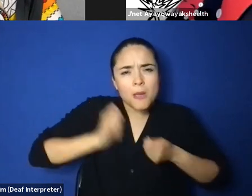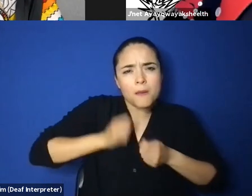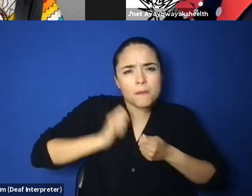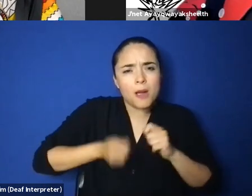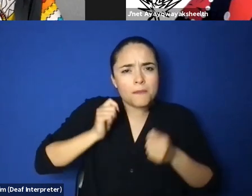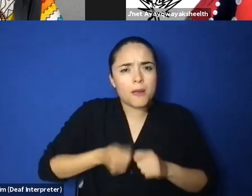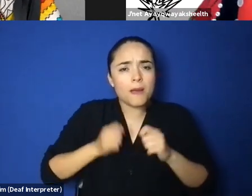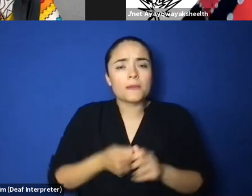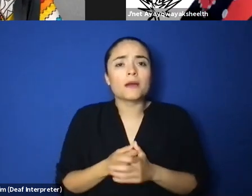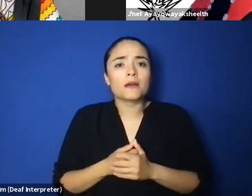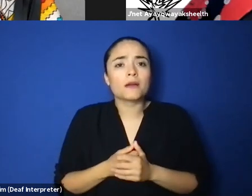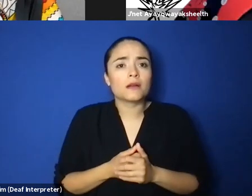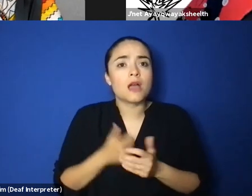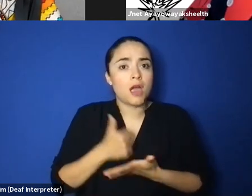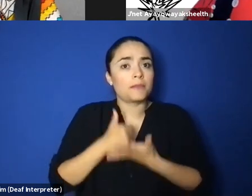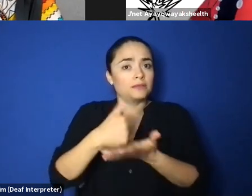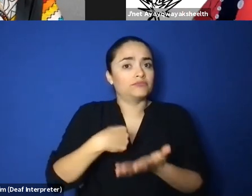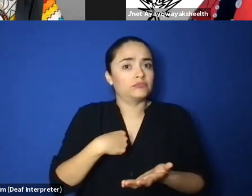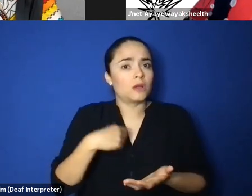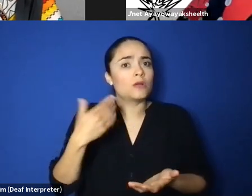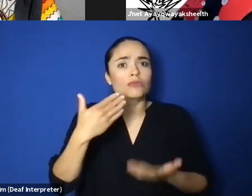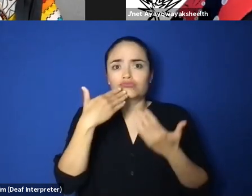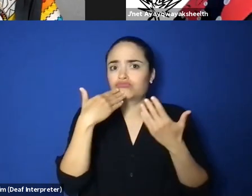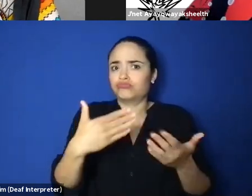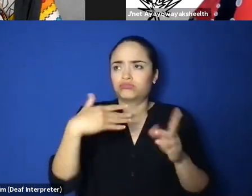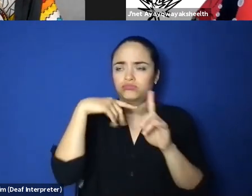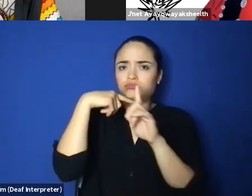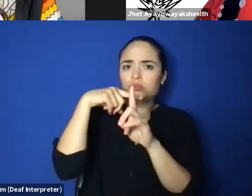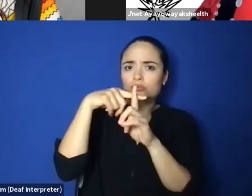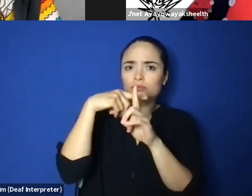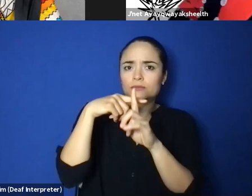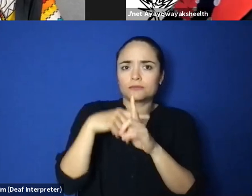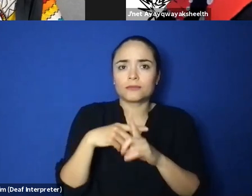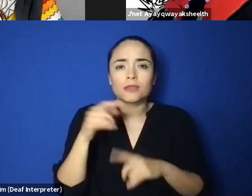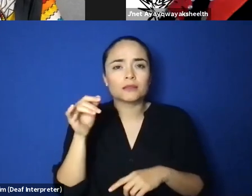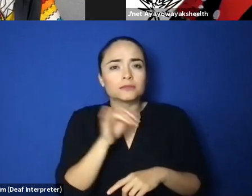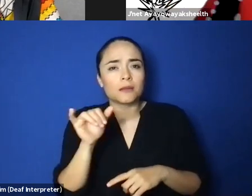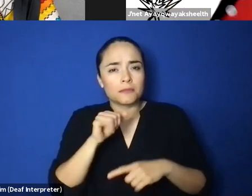like, in a really good way. It's almost like my personal trainer is my bells. Beautiful. So before